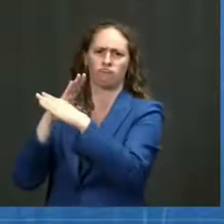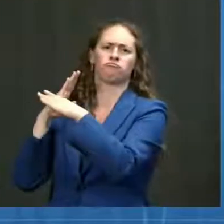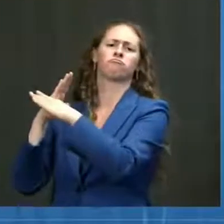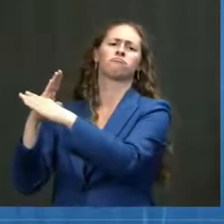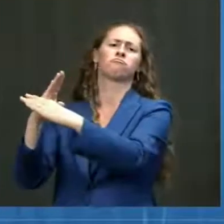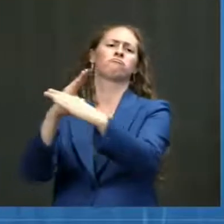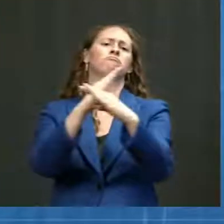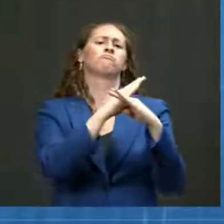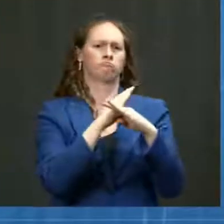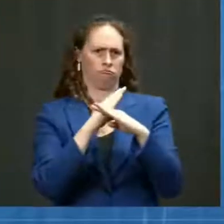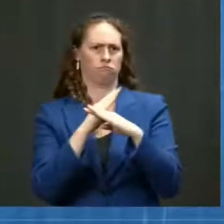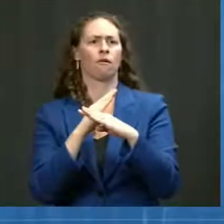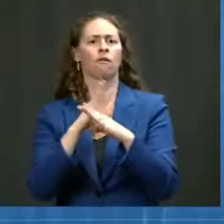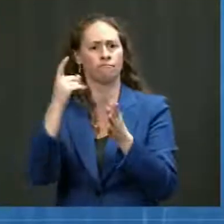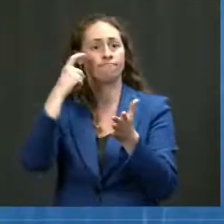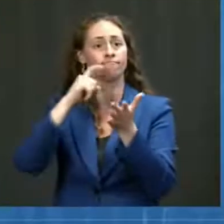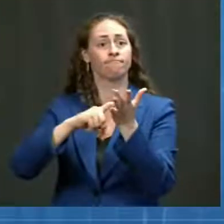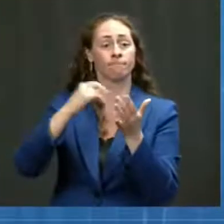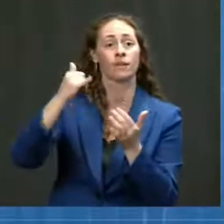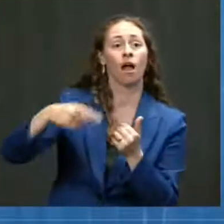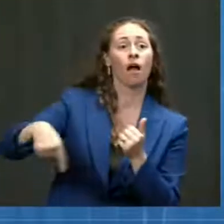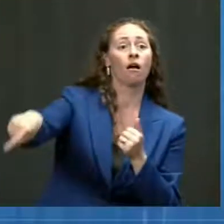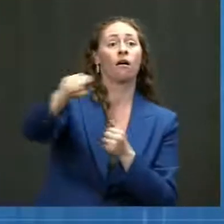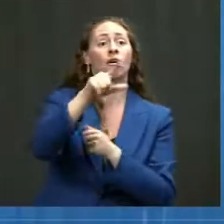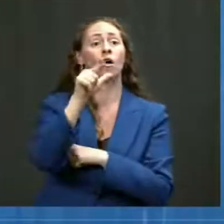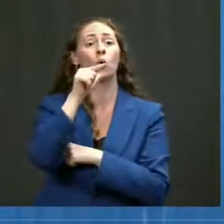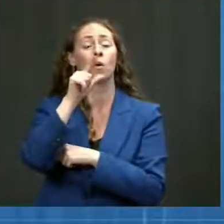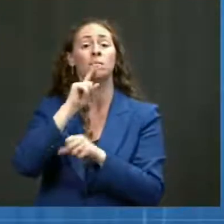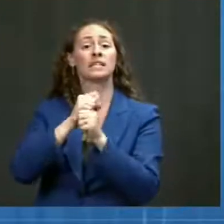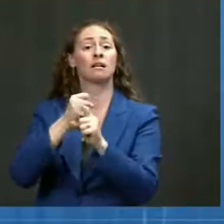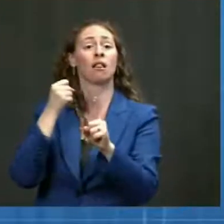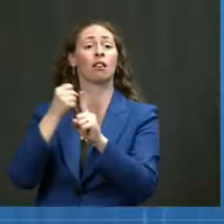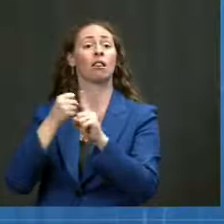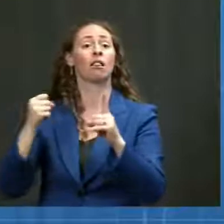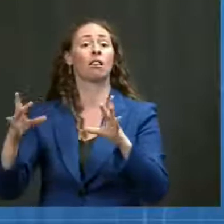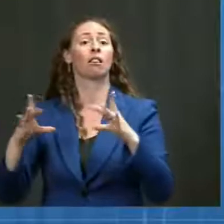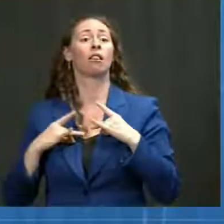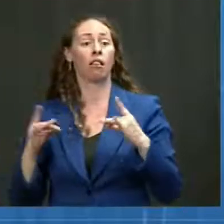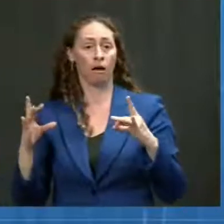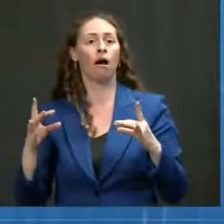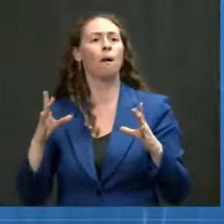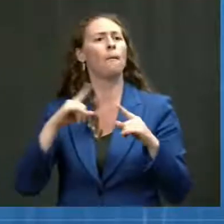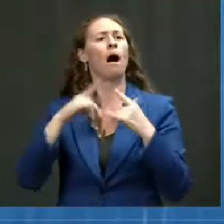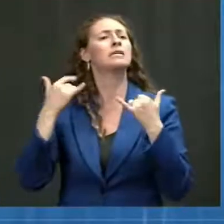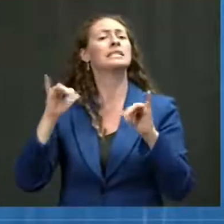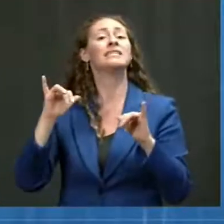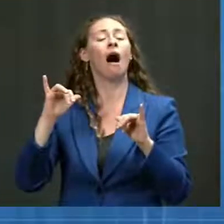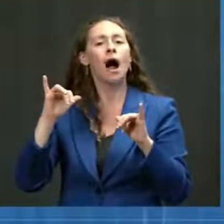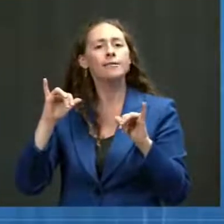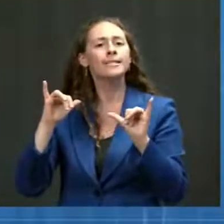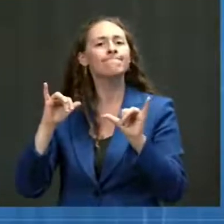PROTECTION AGAINST SARS-CoV-2 INFECTION BEGINS TO DECREASE OVER TIME.